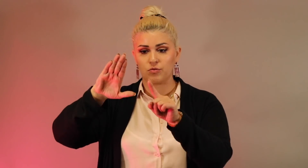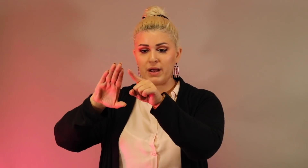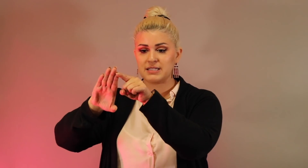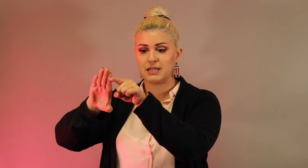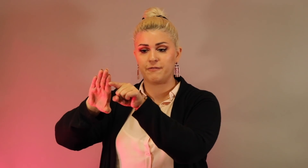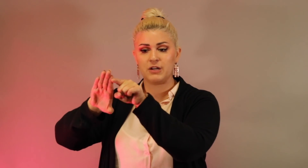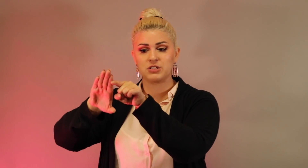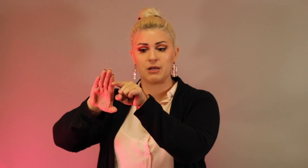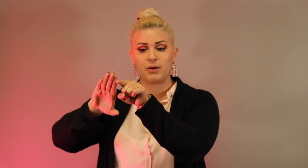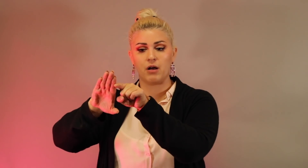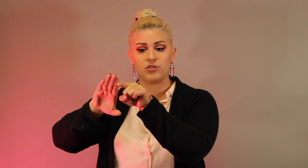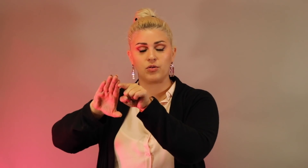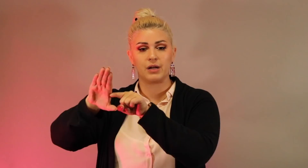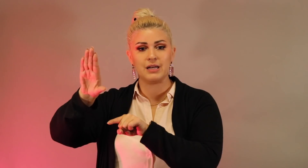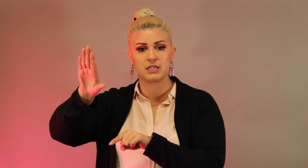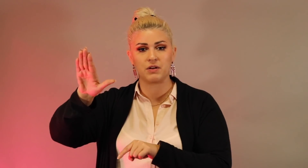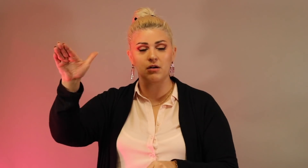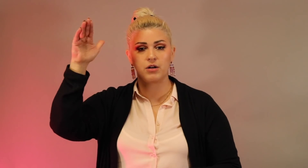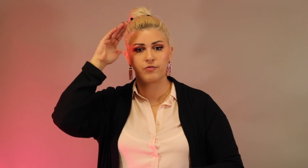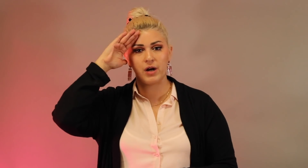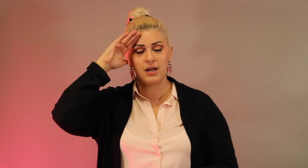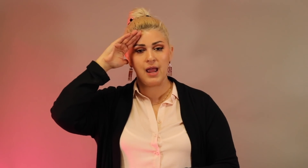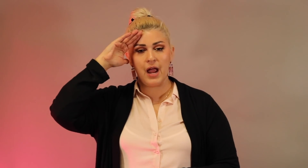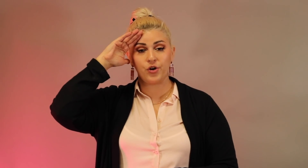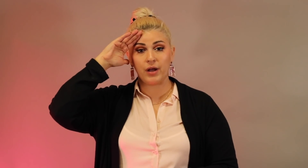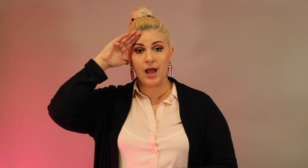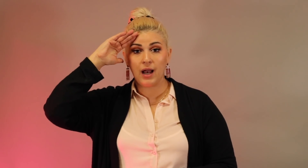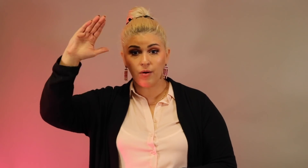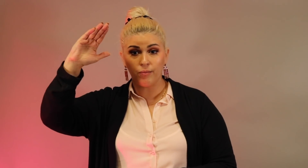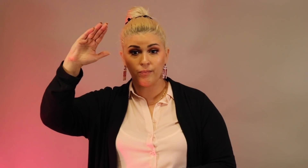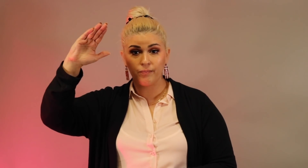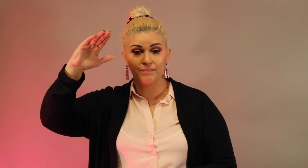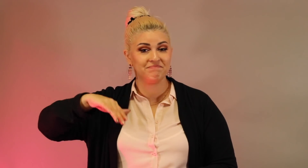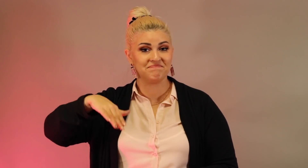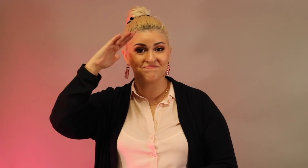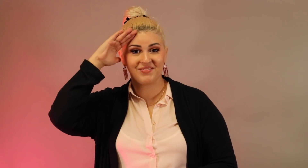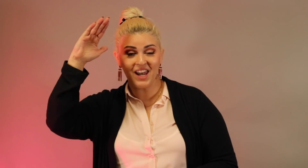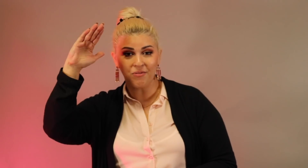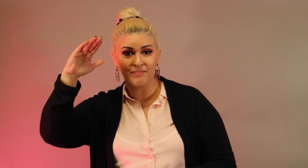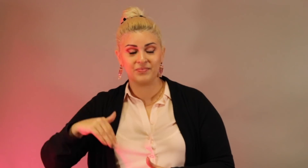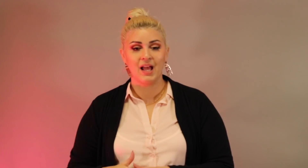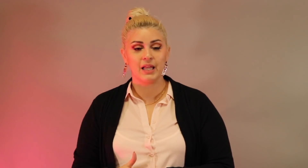you're resting the fingertip of your index finger on your forehead and you're going, hello, hello.